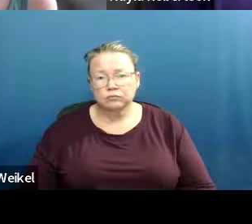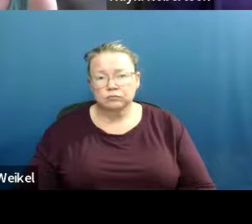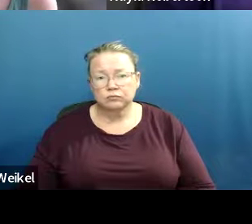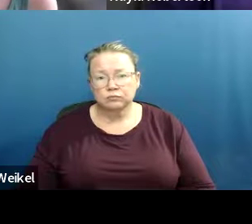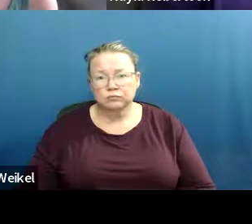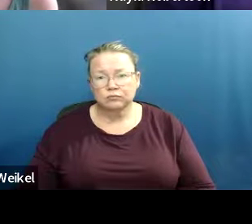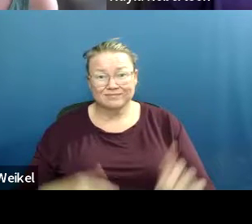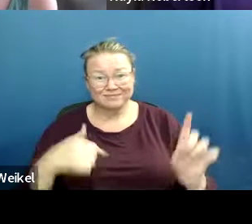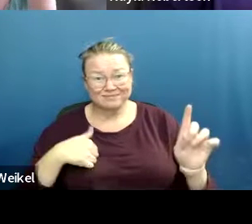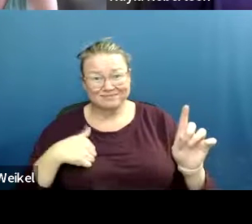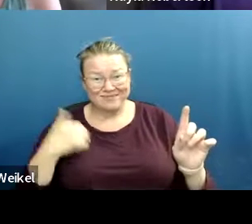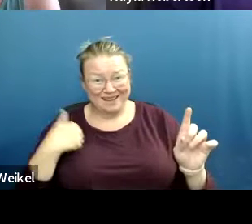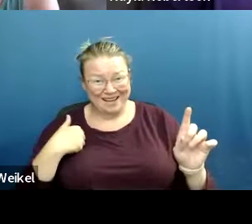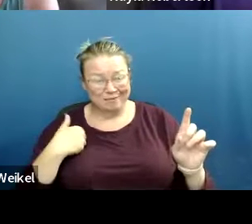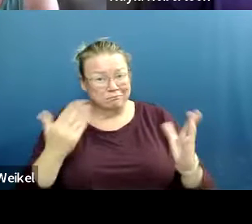Rosie Vazquez: I have a little suggestion.